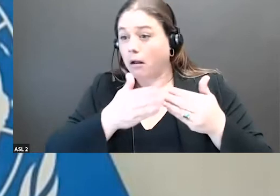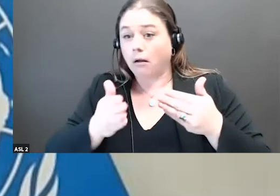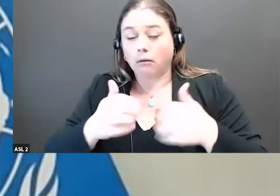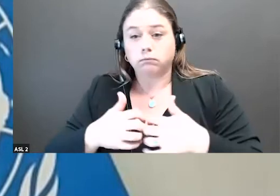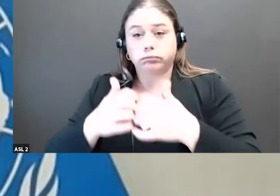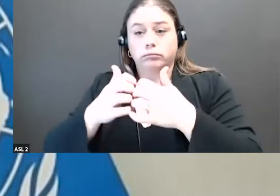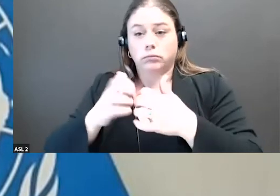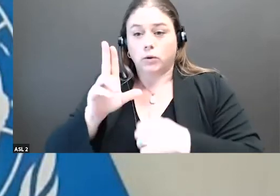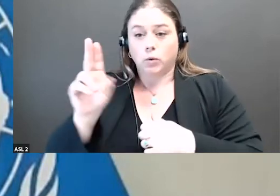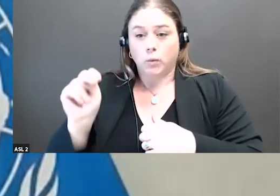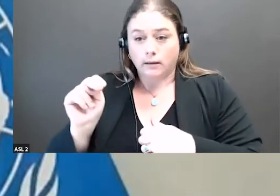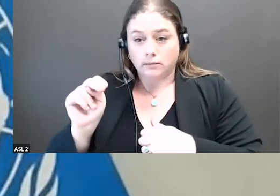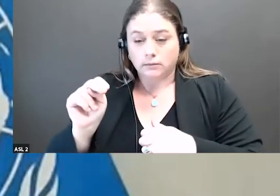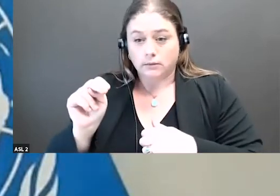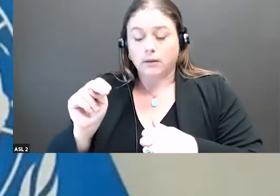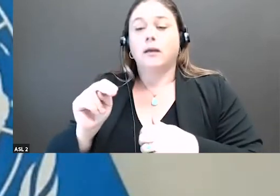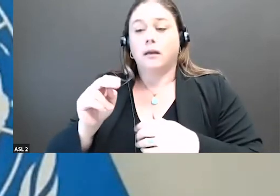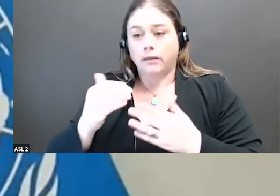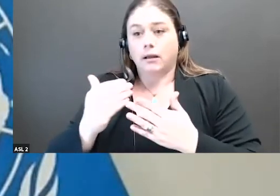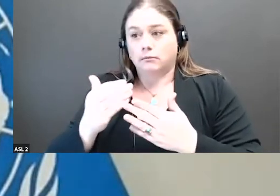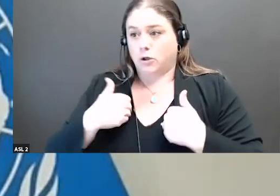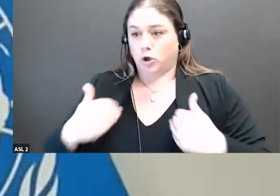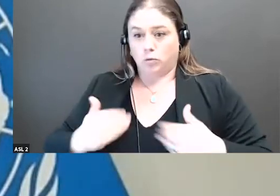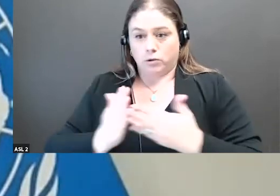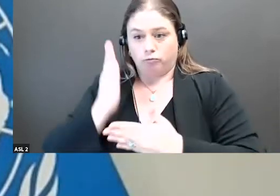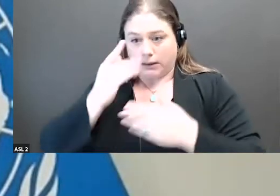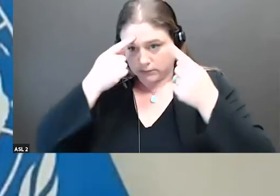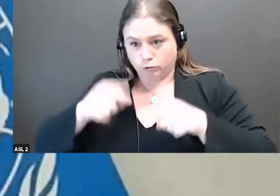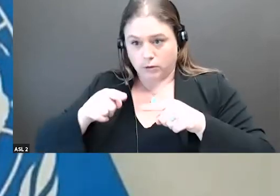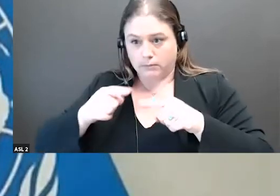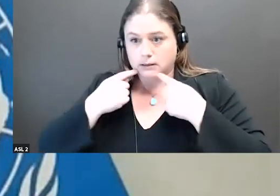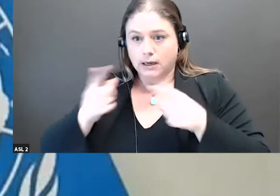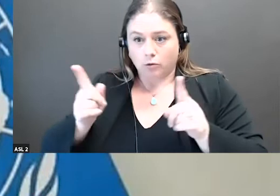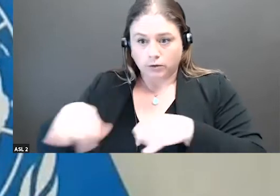Universal Declaration of Human Rights. This provided a framework to build a better world.